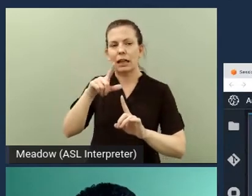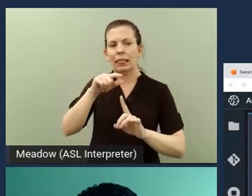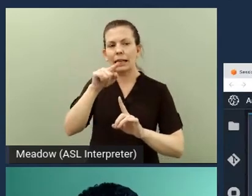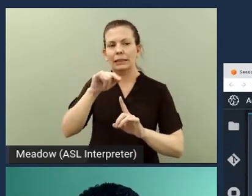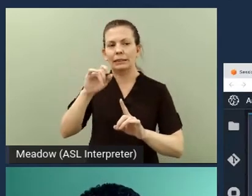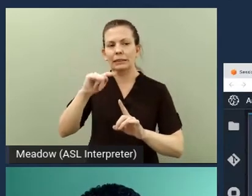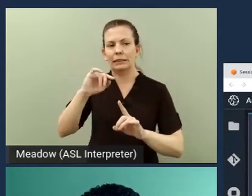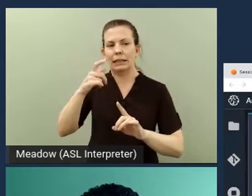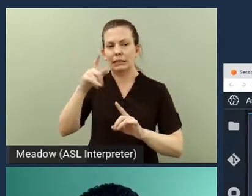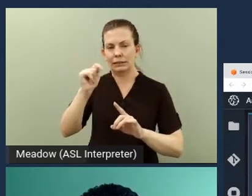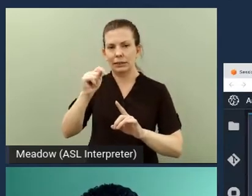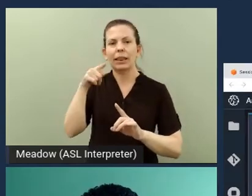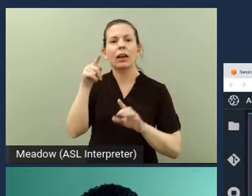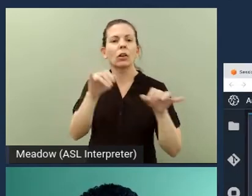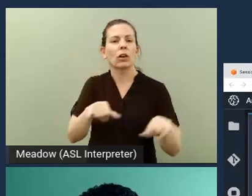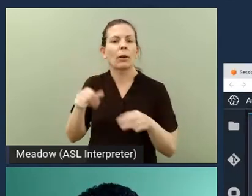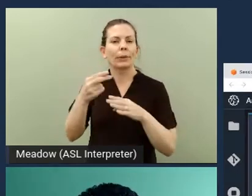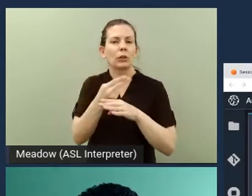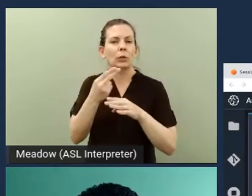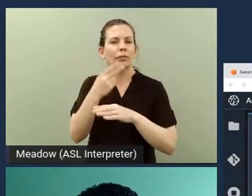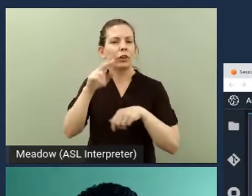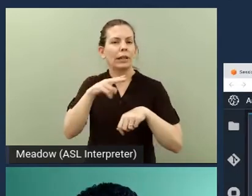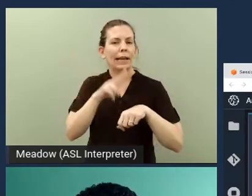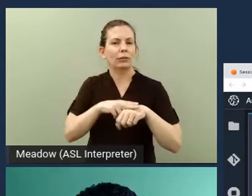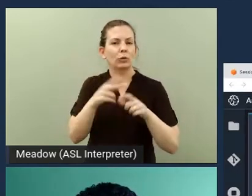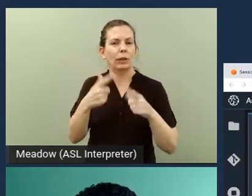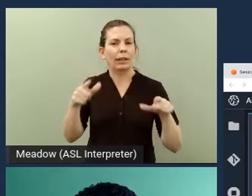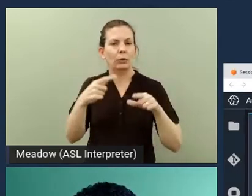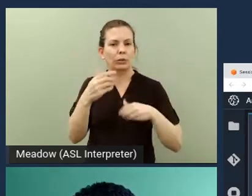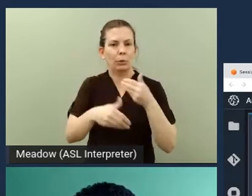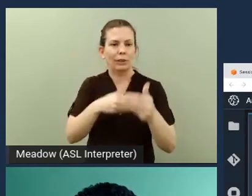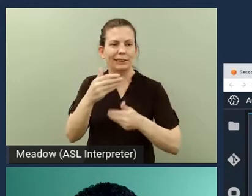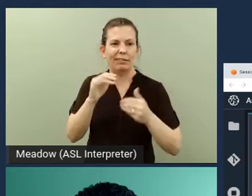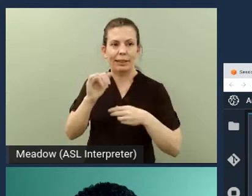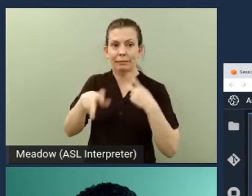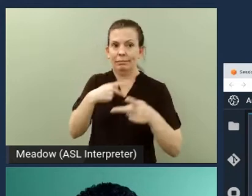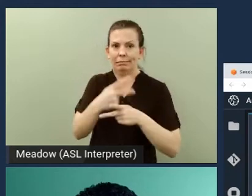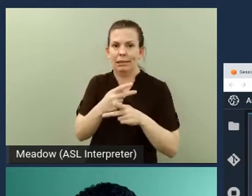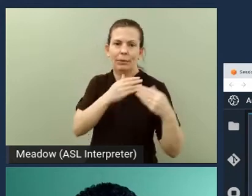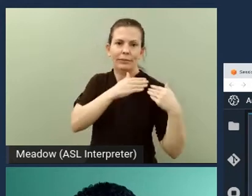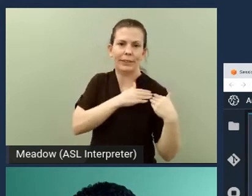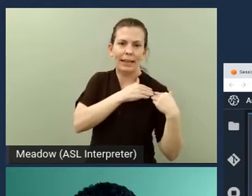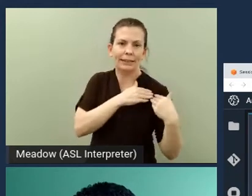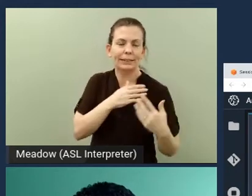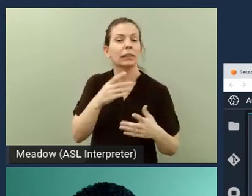That is commonly used for natural language processing for the kind of tasks that we are doing to train the model and what are we